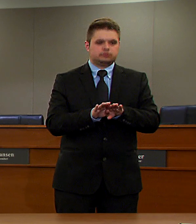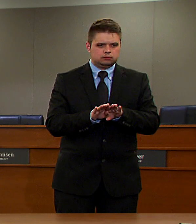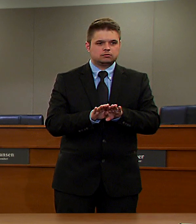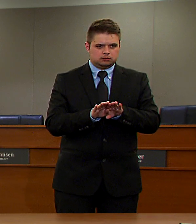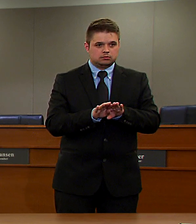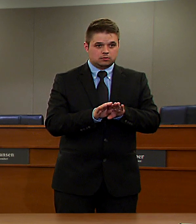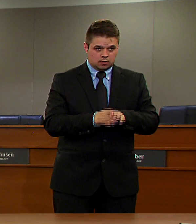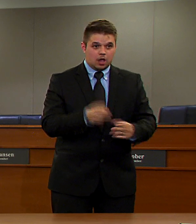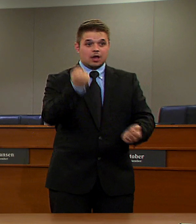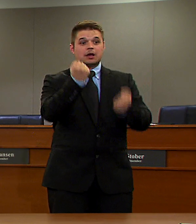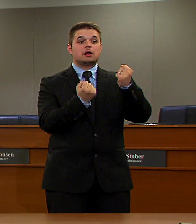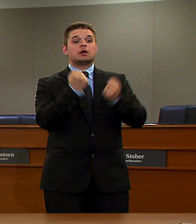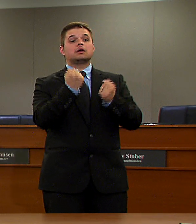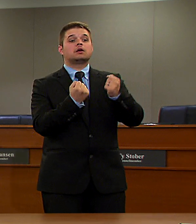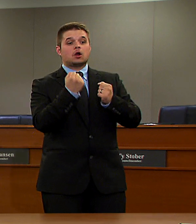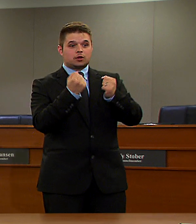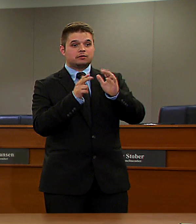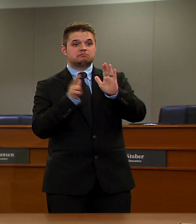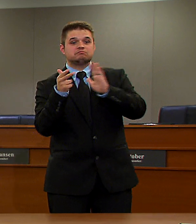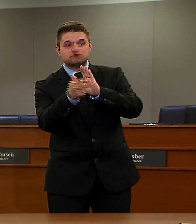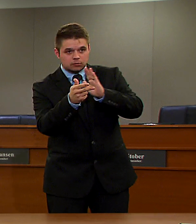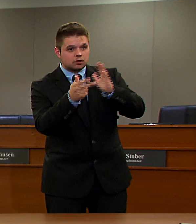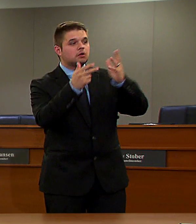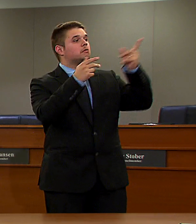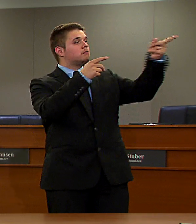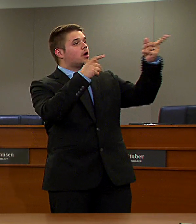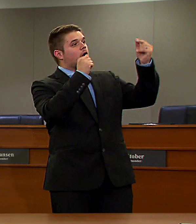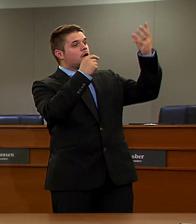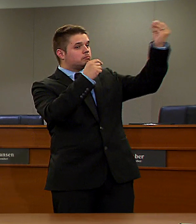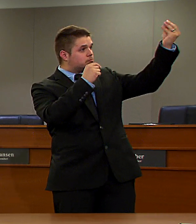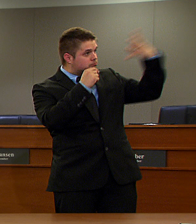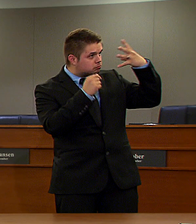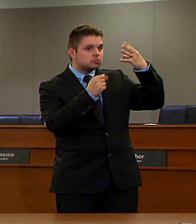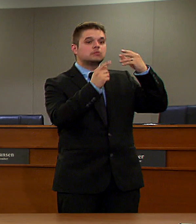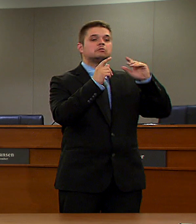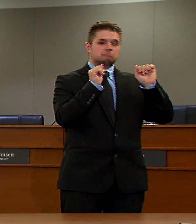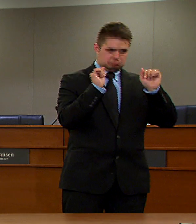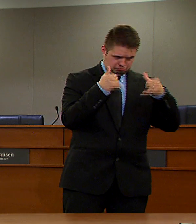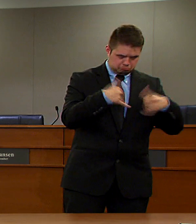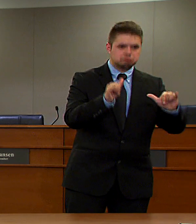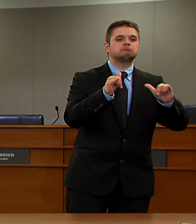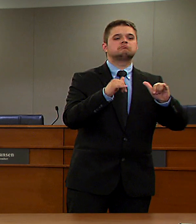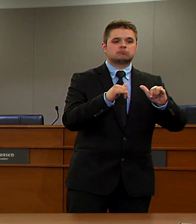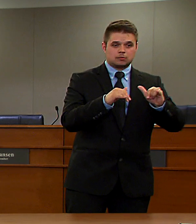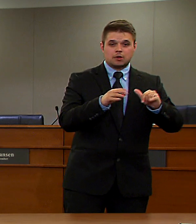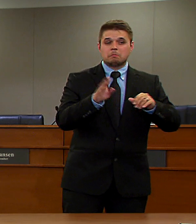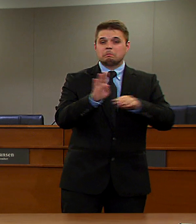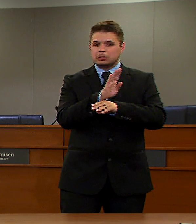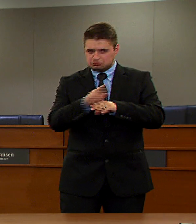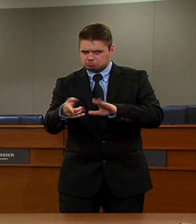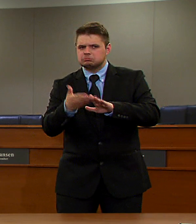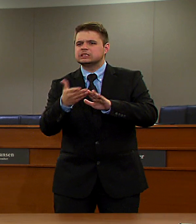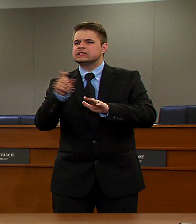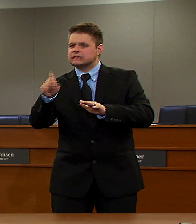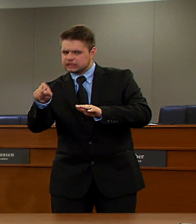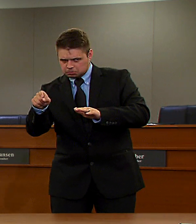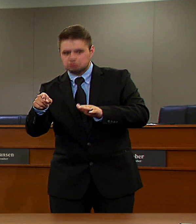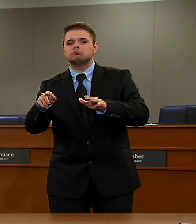allowed. Essential travel. Essential businesses. Existing construction projects can continue.